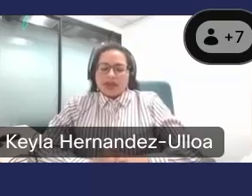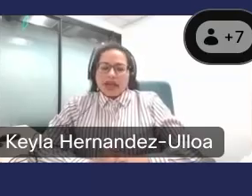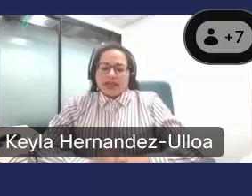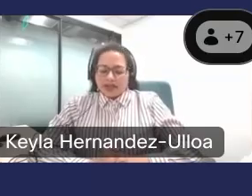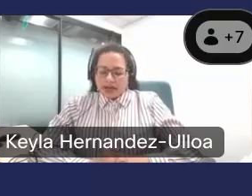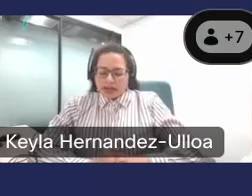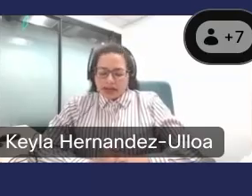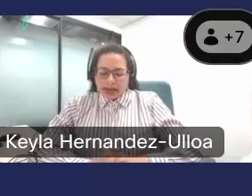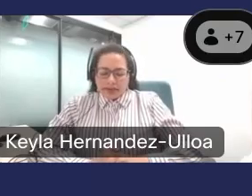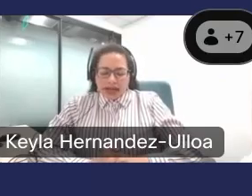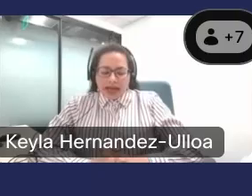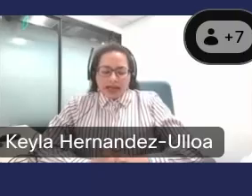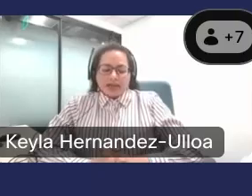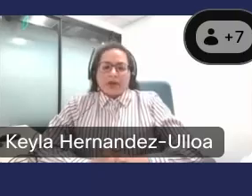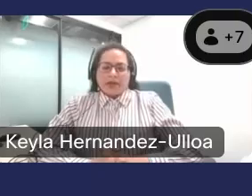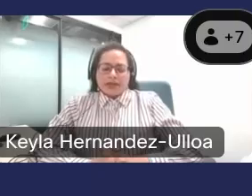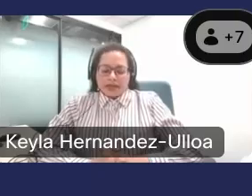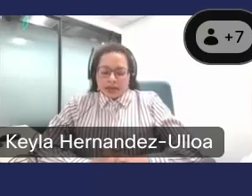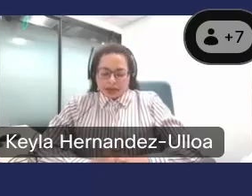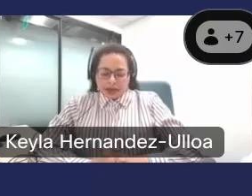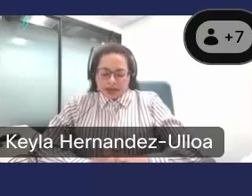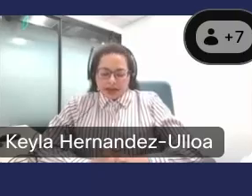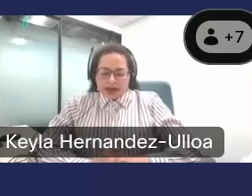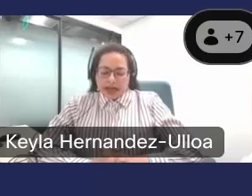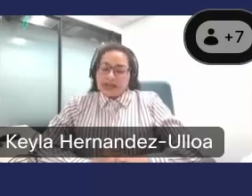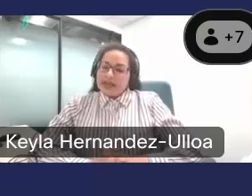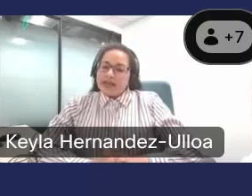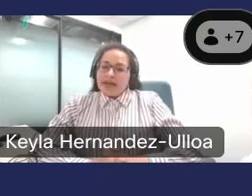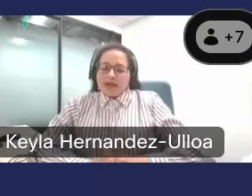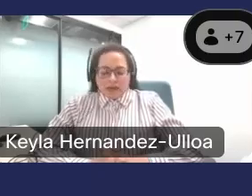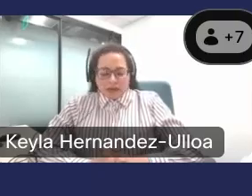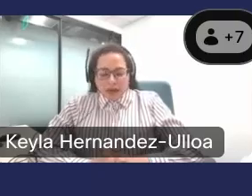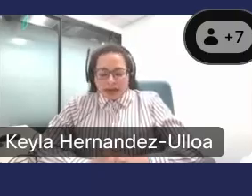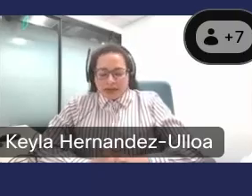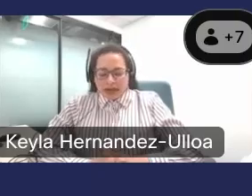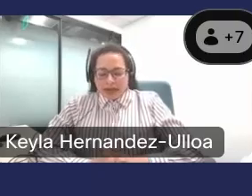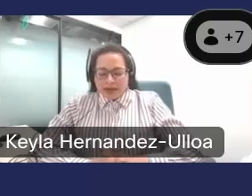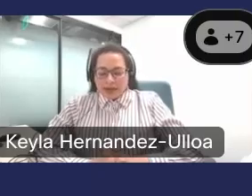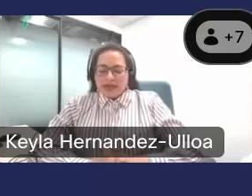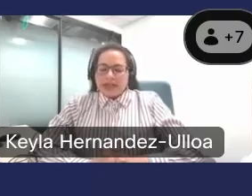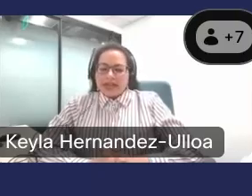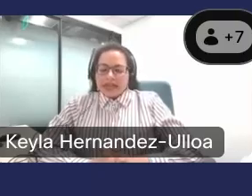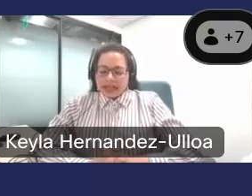to challenge stereotypes and dispel misconceptions. Again, I wanted to remind everyone today